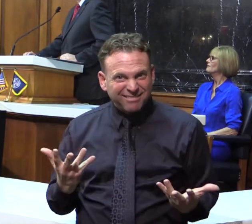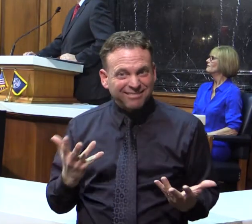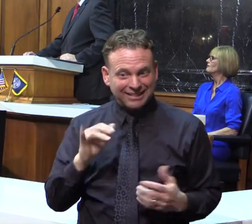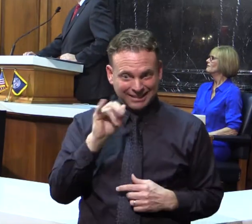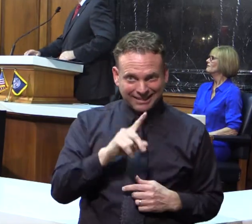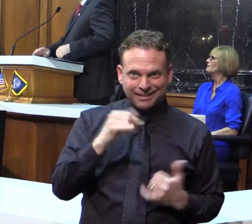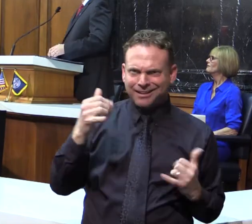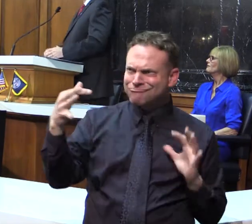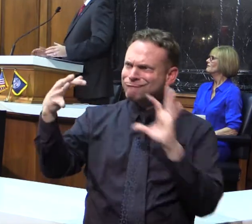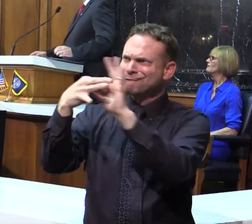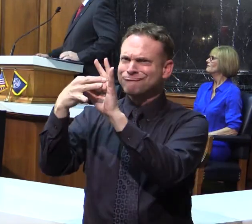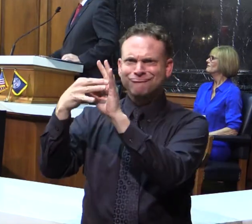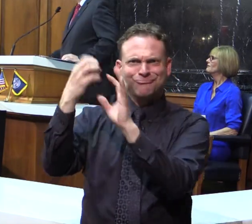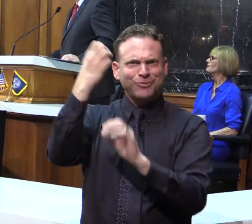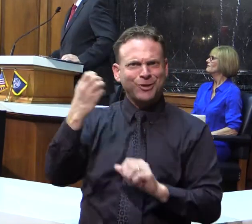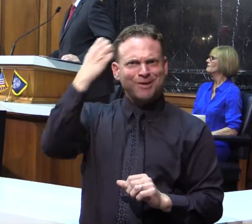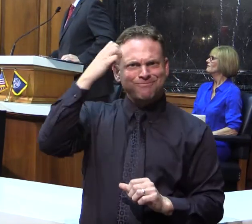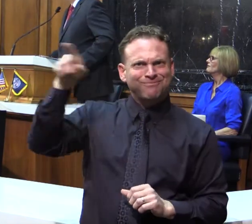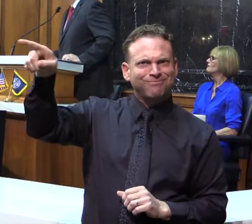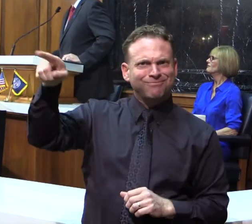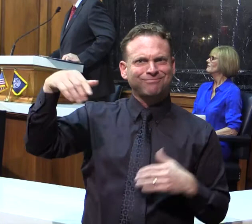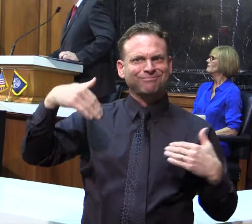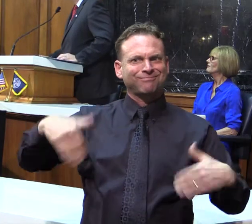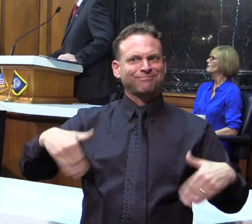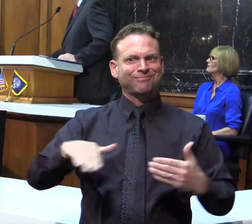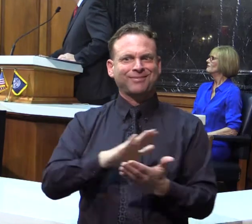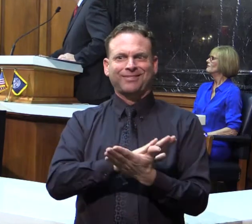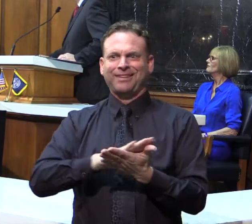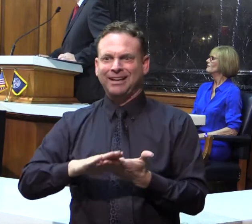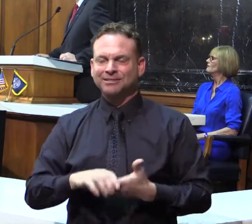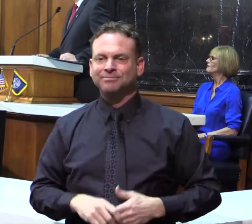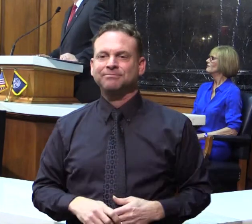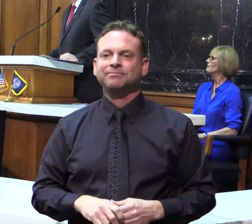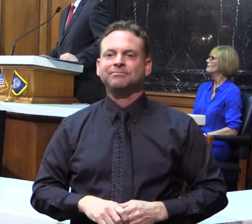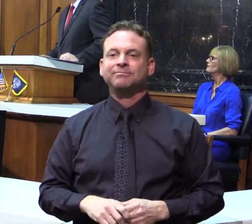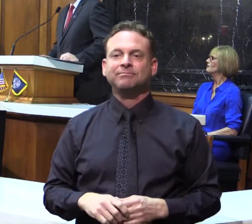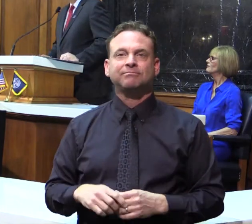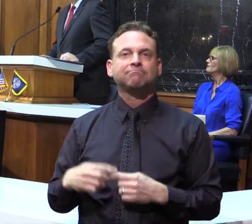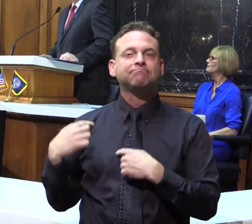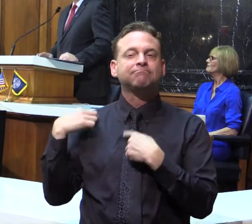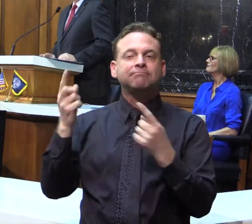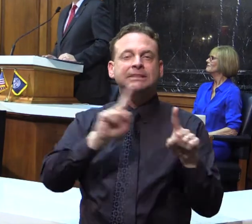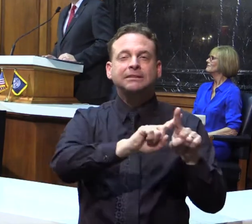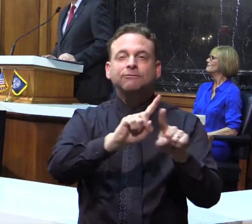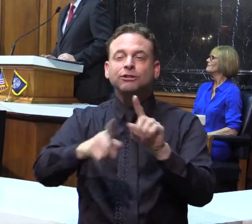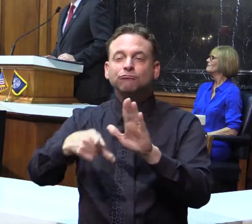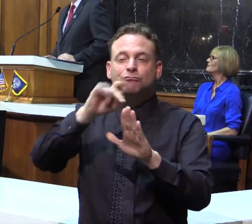But for all our progress, we still have a long way to go ... and I’m excited about